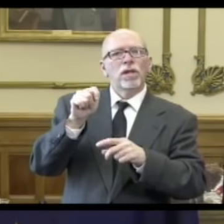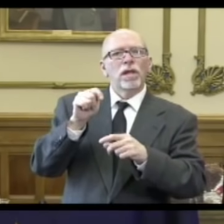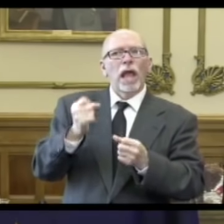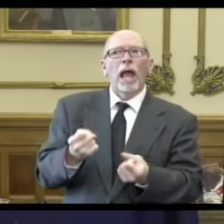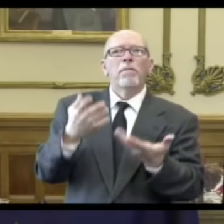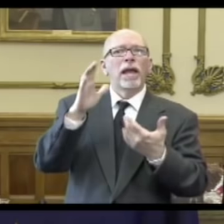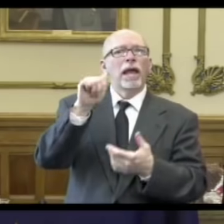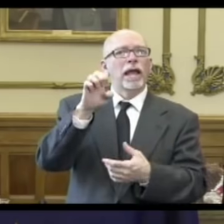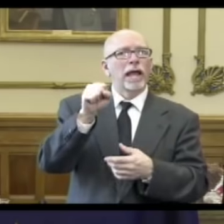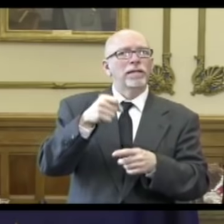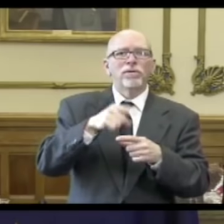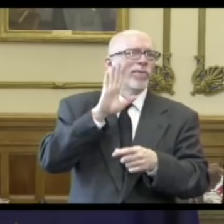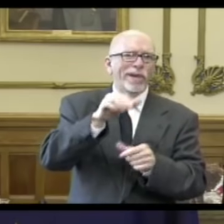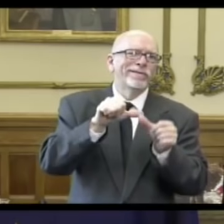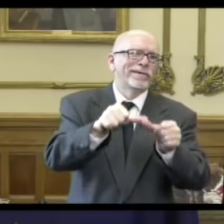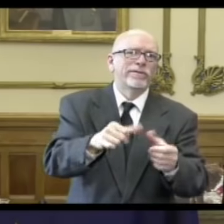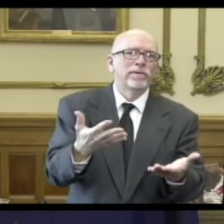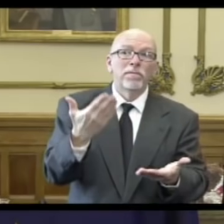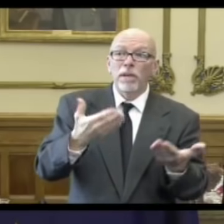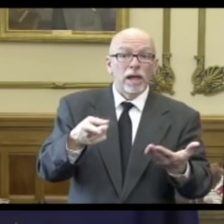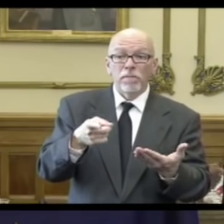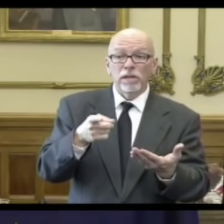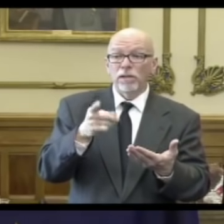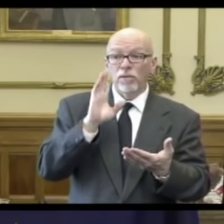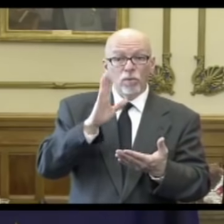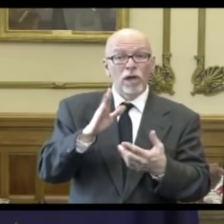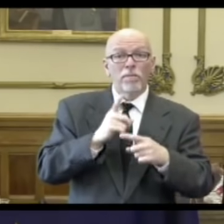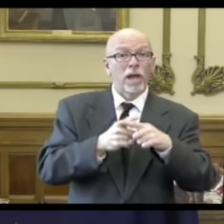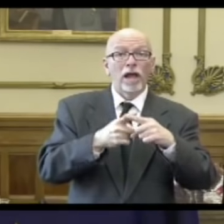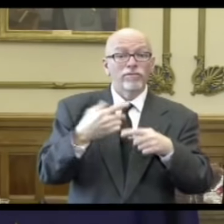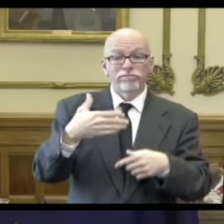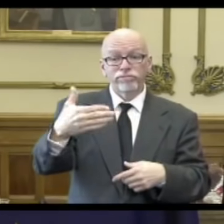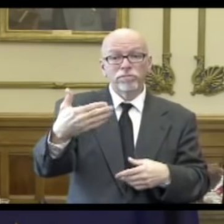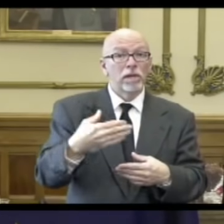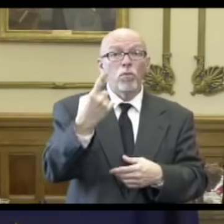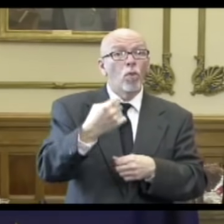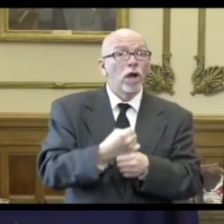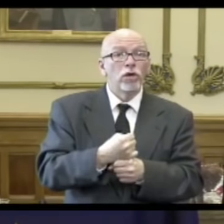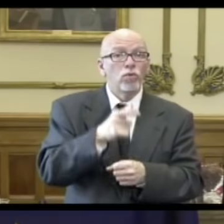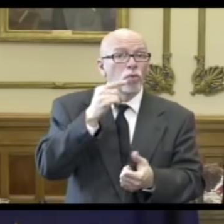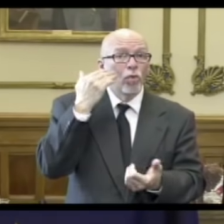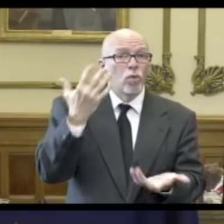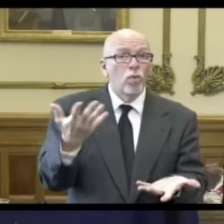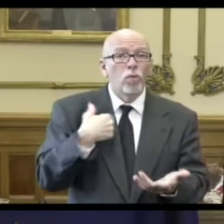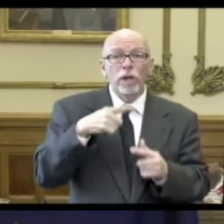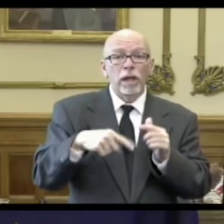FORWARD AS HELPED US AS WELL SO IT'S NOT. IT'S NOT JUST FOCUSING ON THE POSITIVE CASES